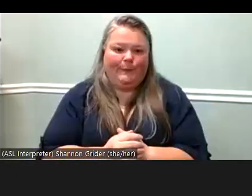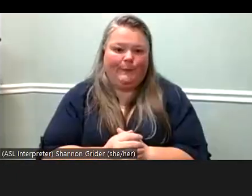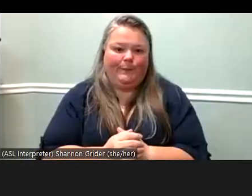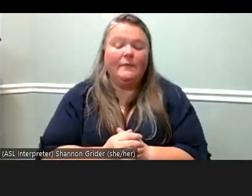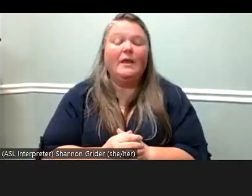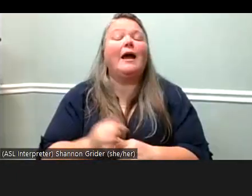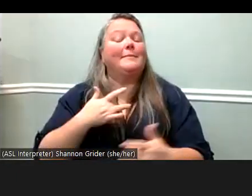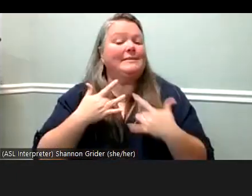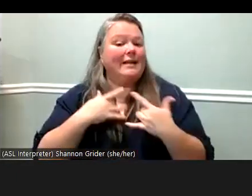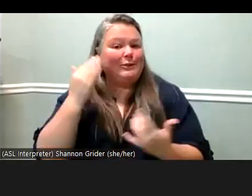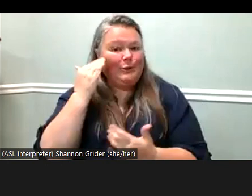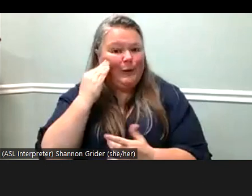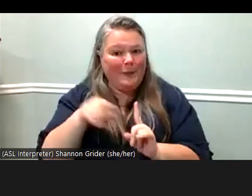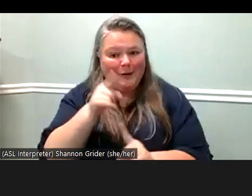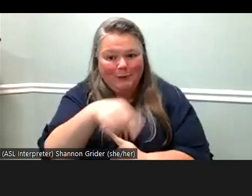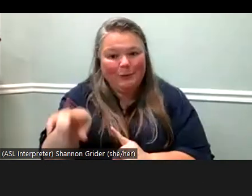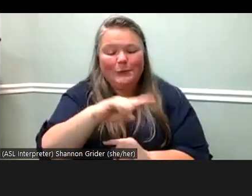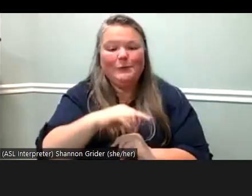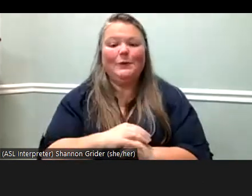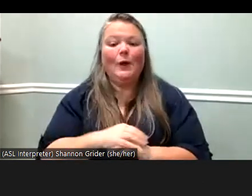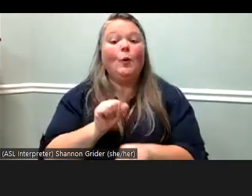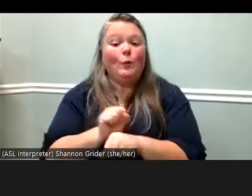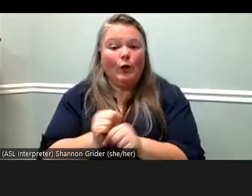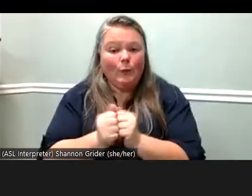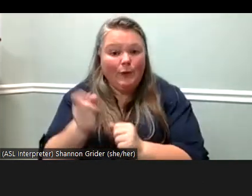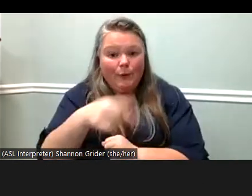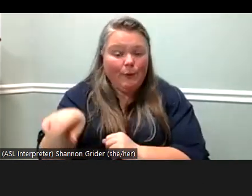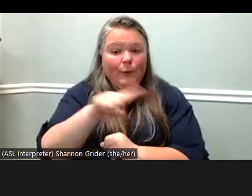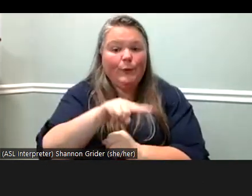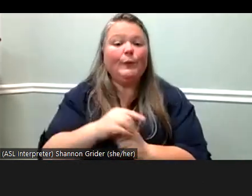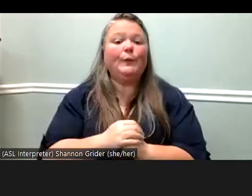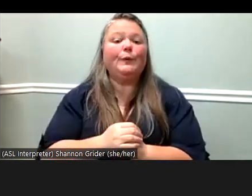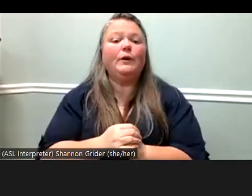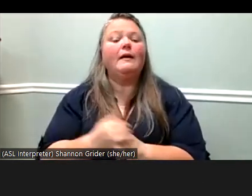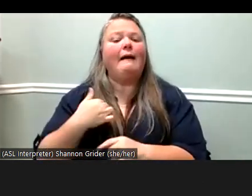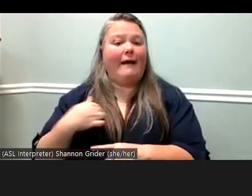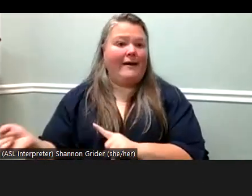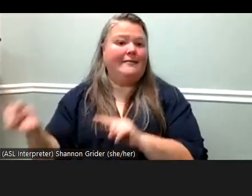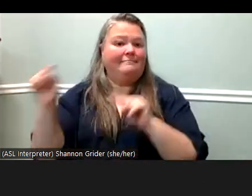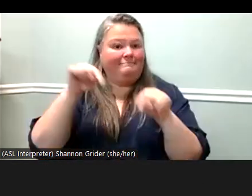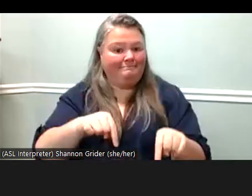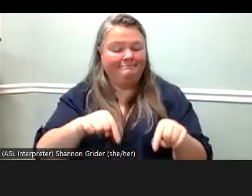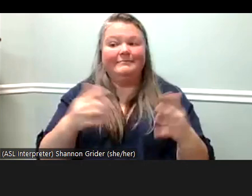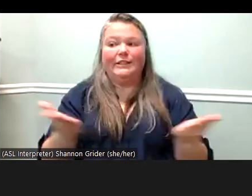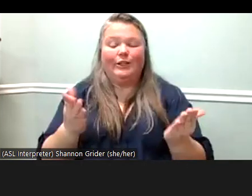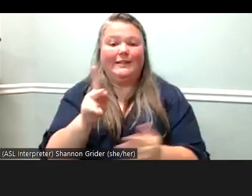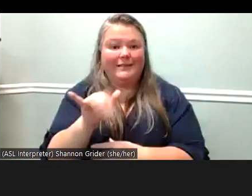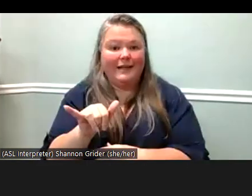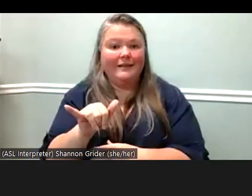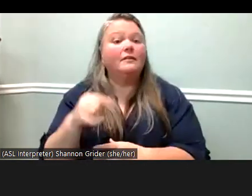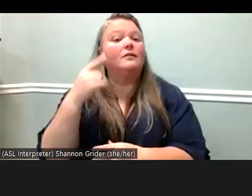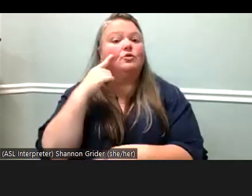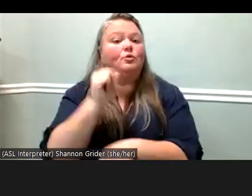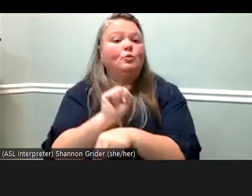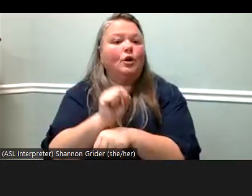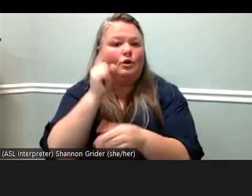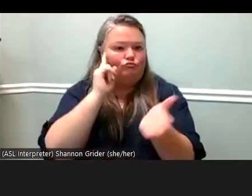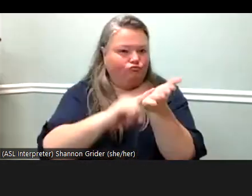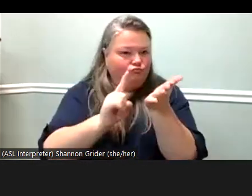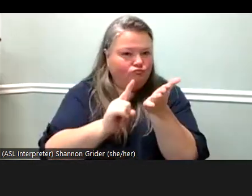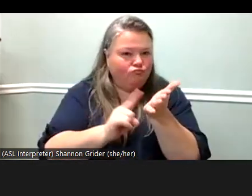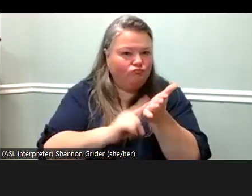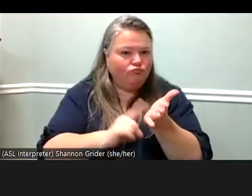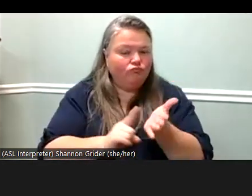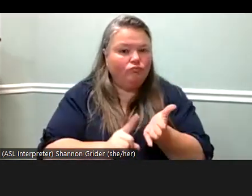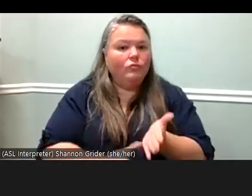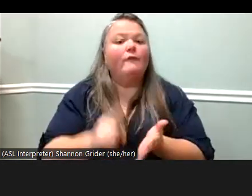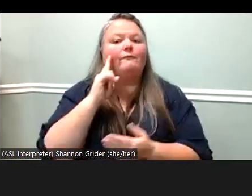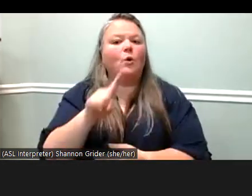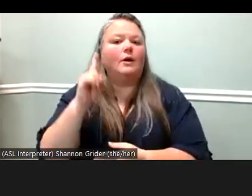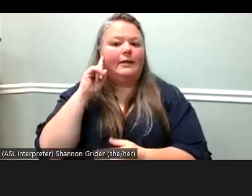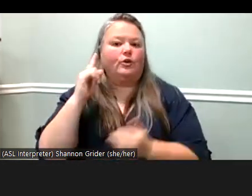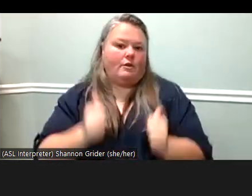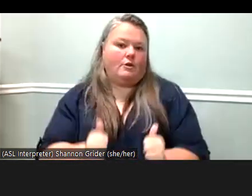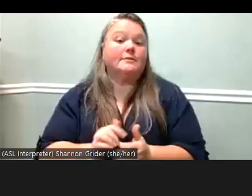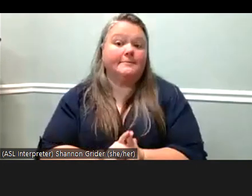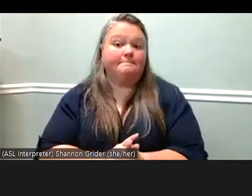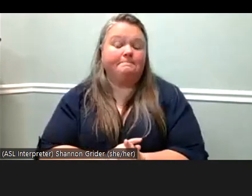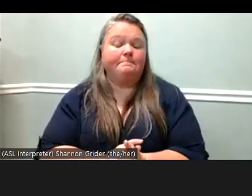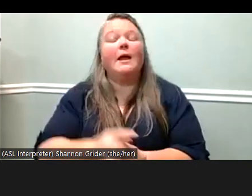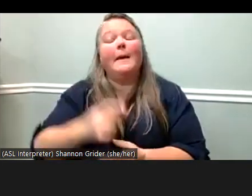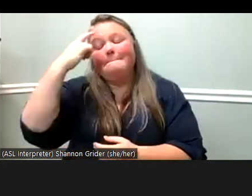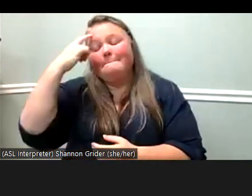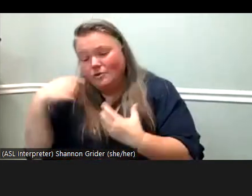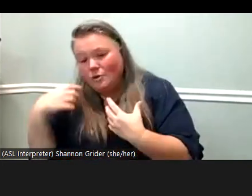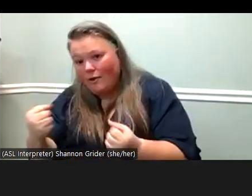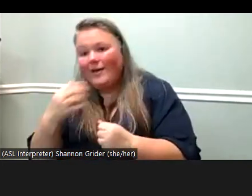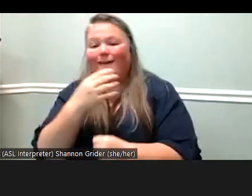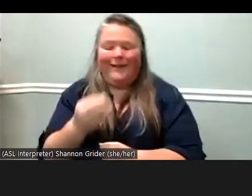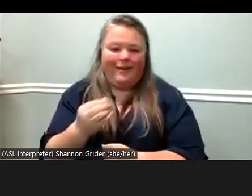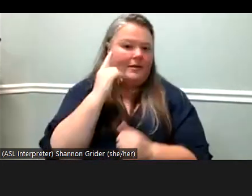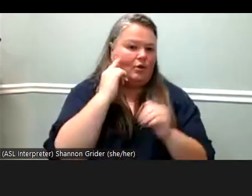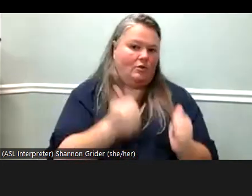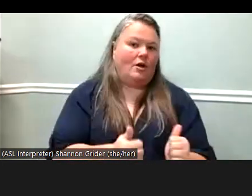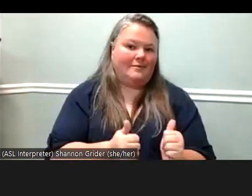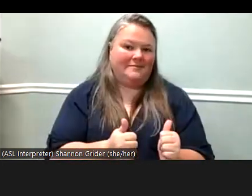THINK WE'RE GOOD. OKAY. I AM GOING TO SHARE MY SCREEN, BUT BEFORE I DO, BECAUSE THEN IT WILL SHRINK MY IMAGE, I JUST WANT YOU TO KNOW THAT I'M SO EXCITED TO BE HERE